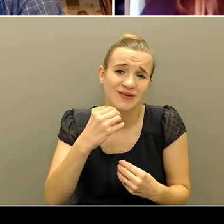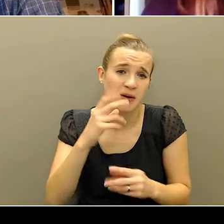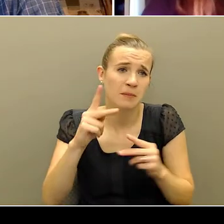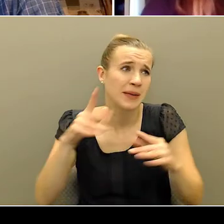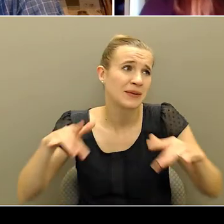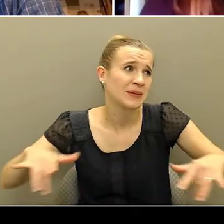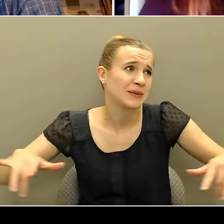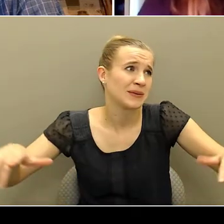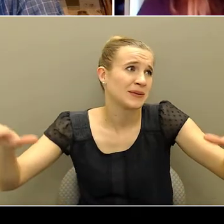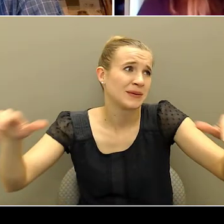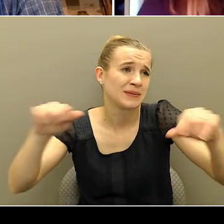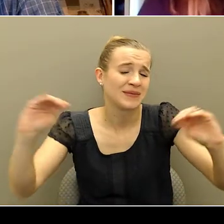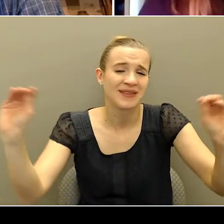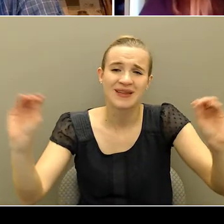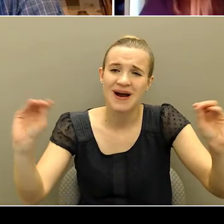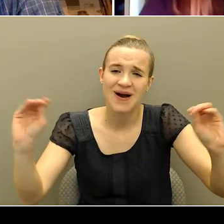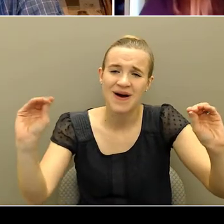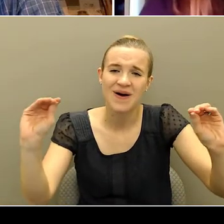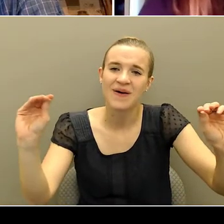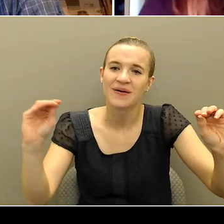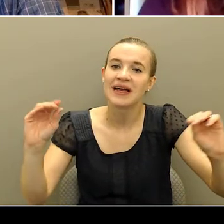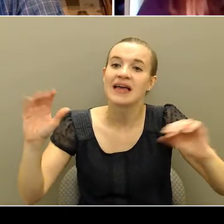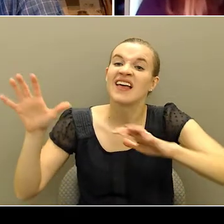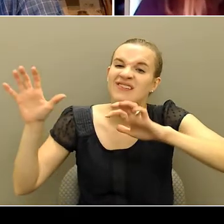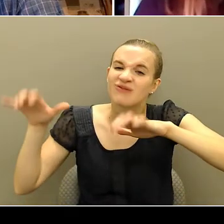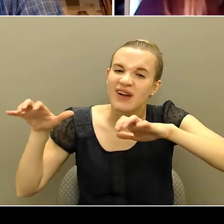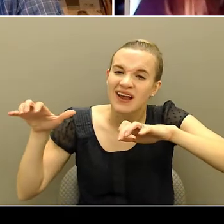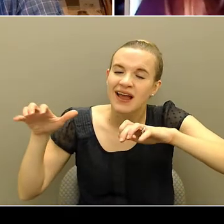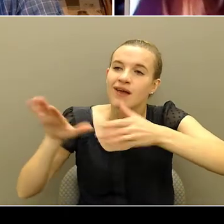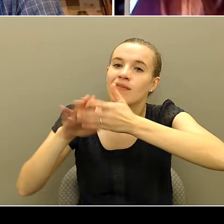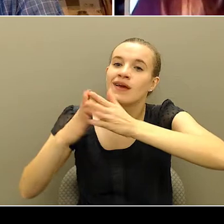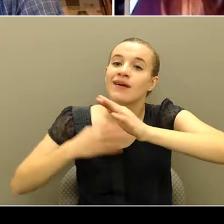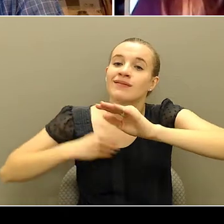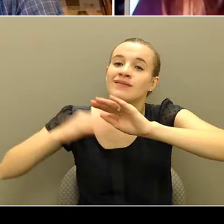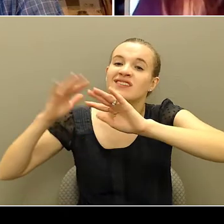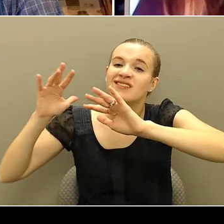was the offseason too. So I was like, Oh, this and it wasn't- I was in an area